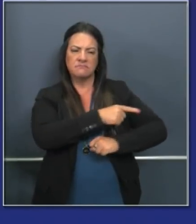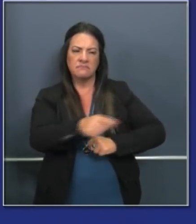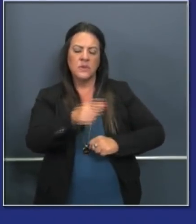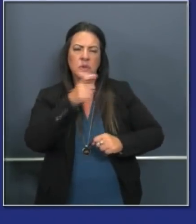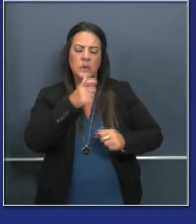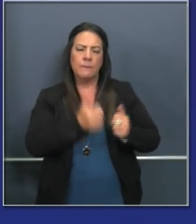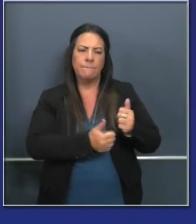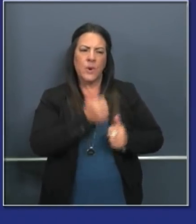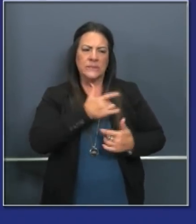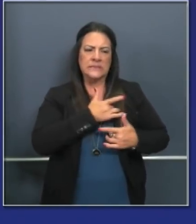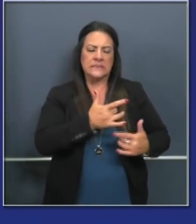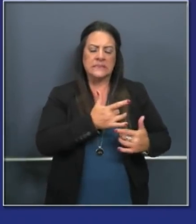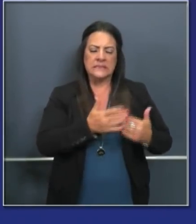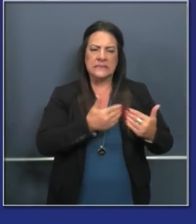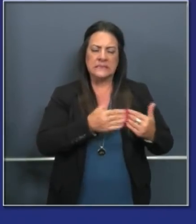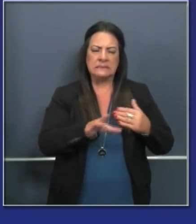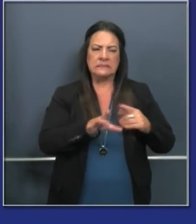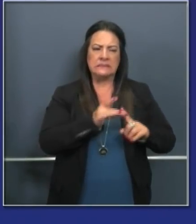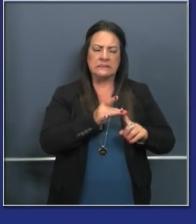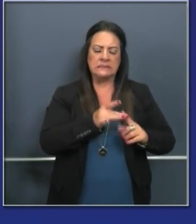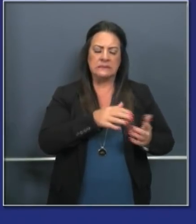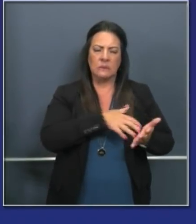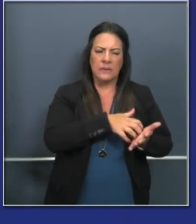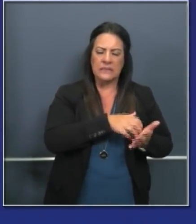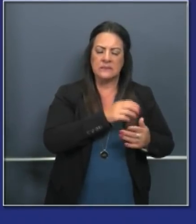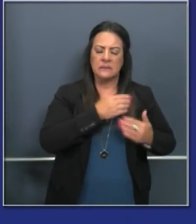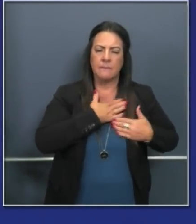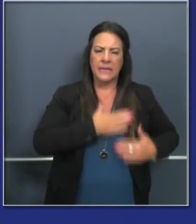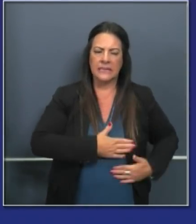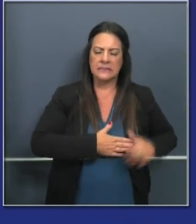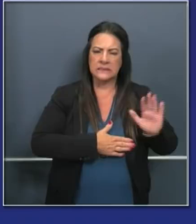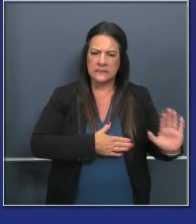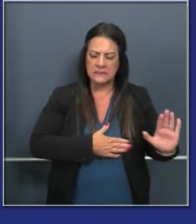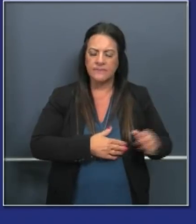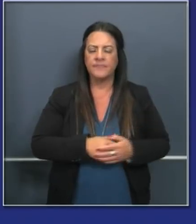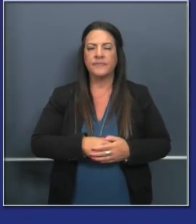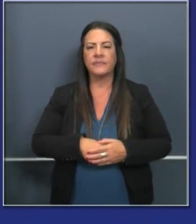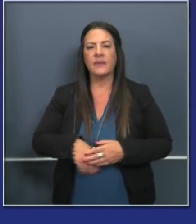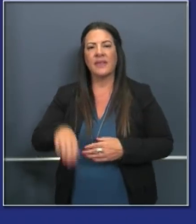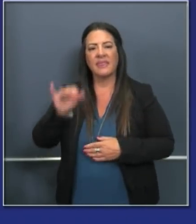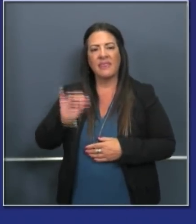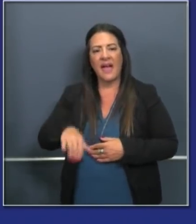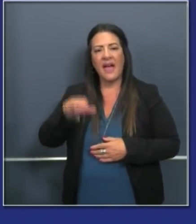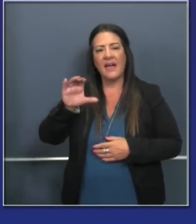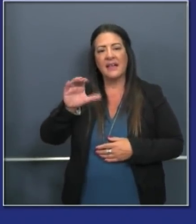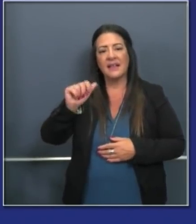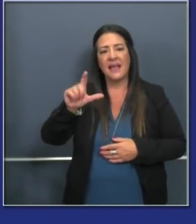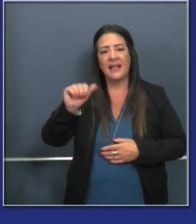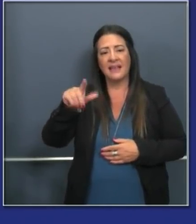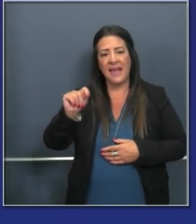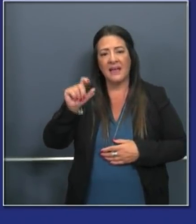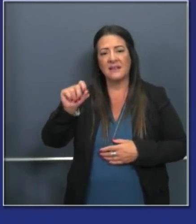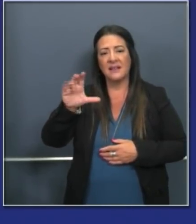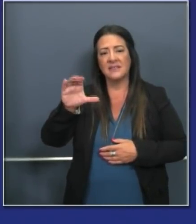OUR HANDS STAYING HOME WHEN NURSE WHEN YOU'RE SICK AND PROTECTING THE MOST VULNERABLE. AGAIN WE HAVE ON